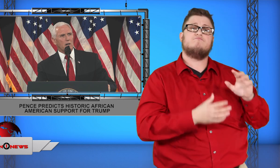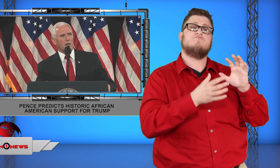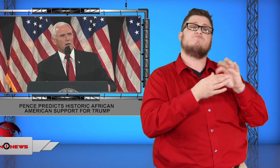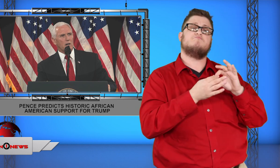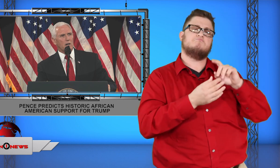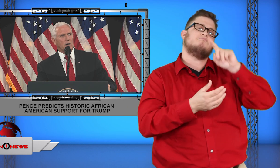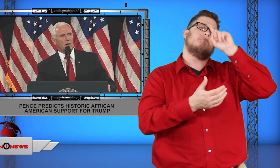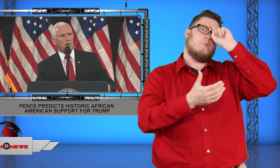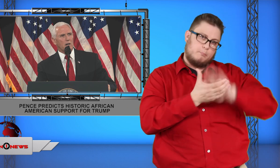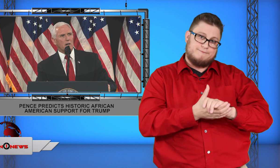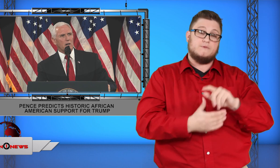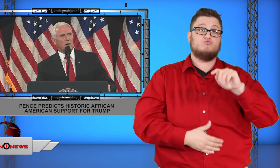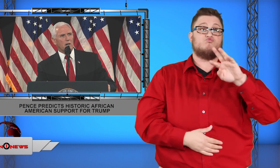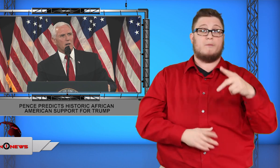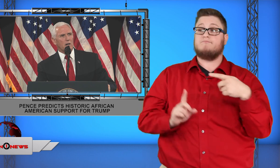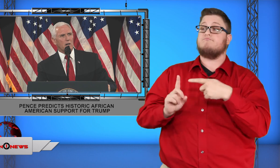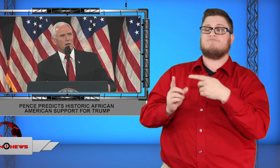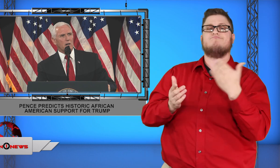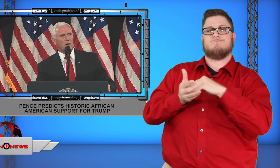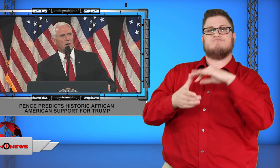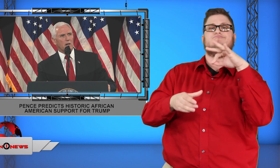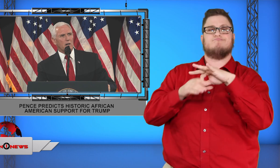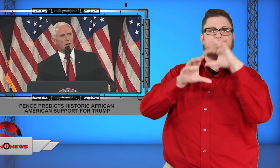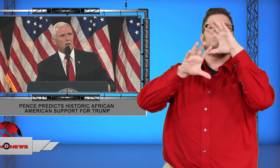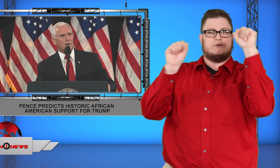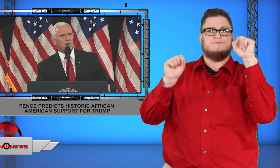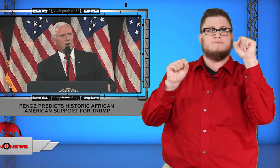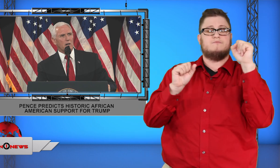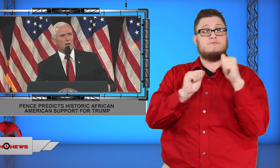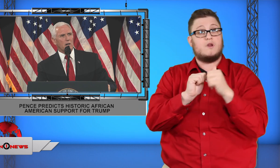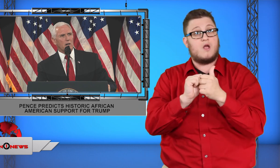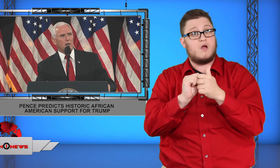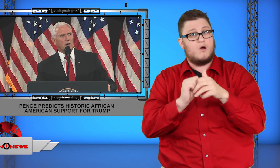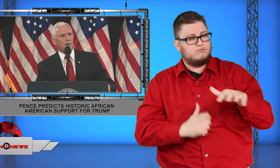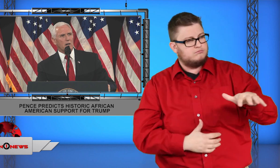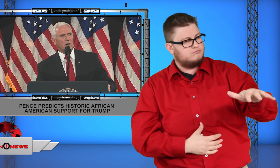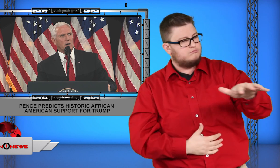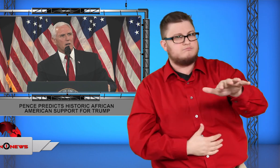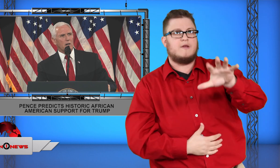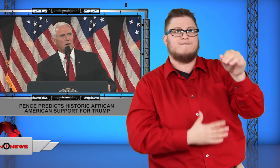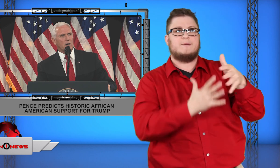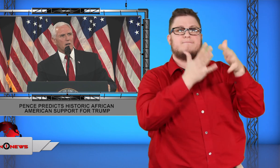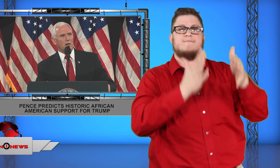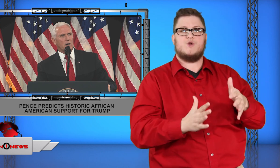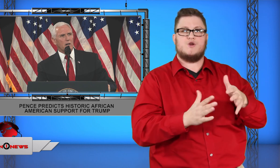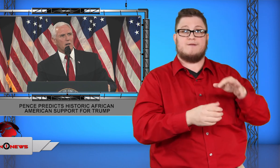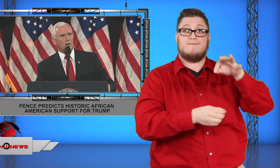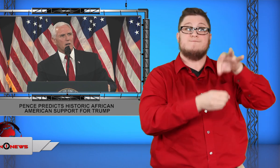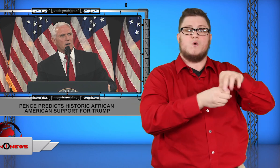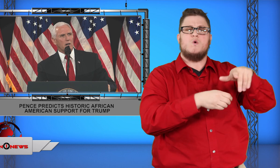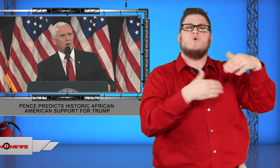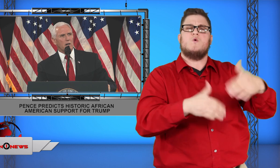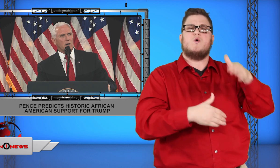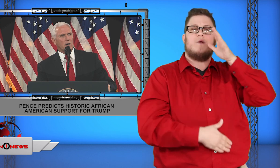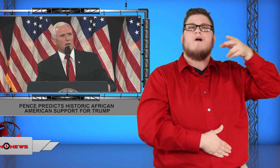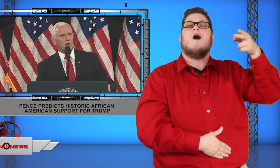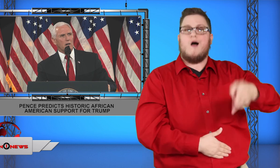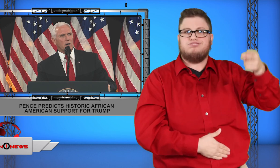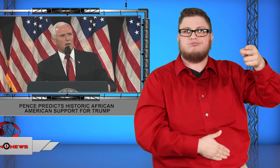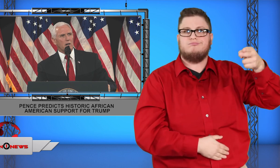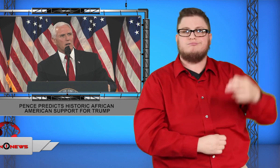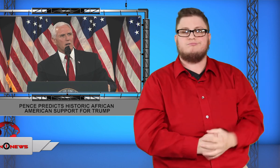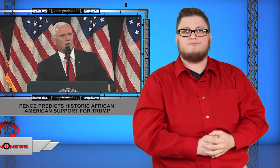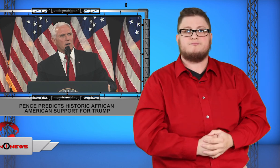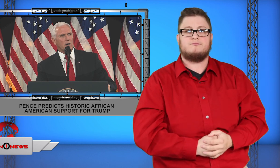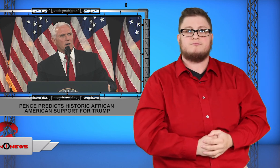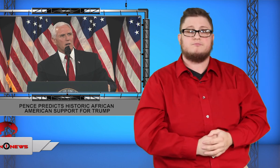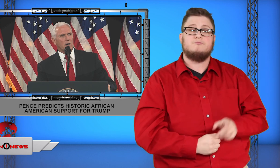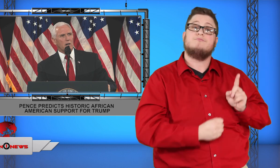He says he believes Trump will be reelected with a historic share of the African-American vote.